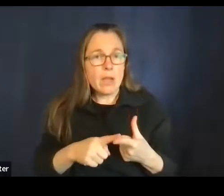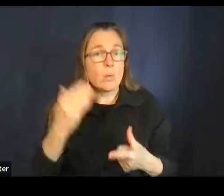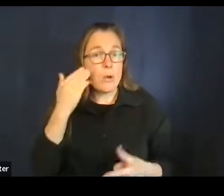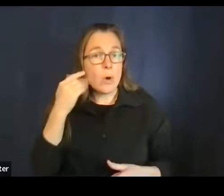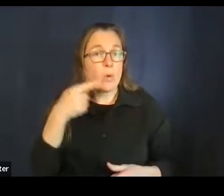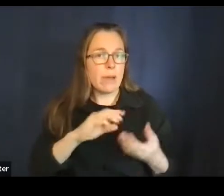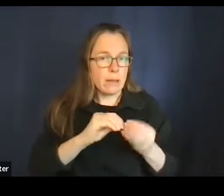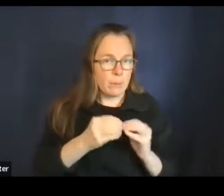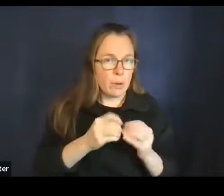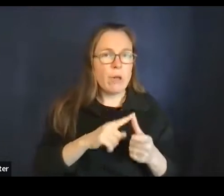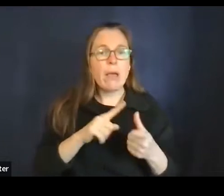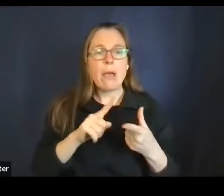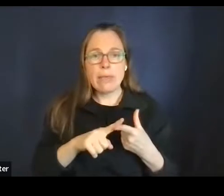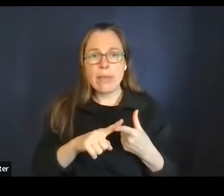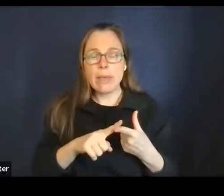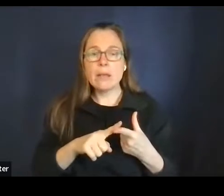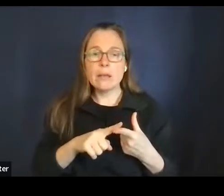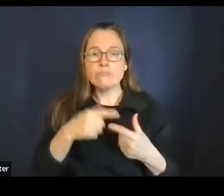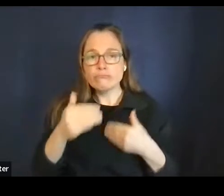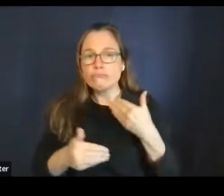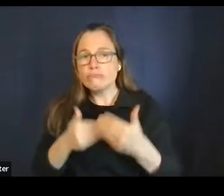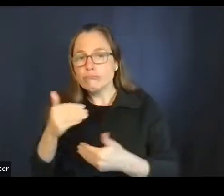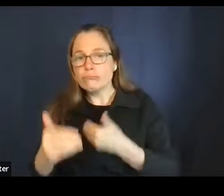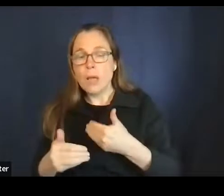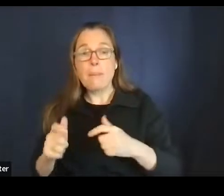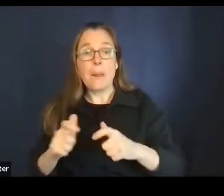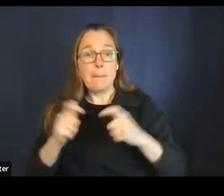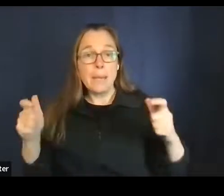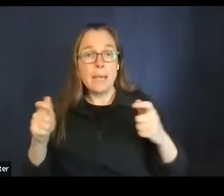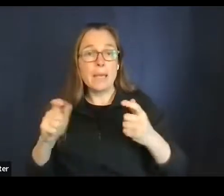The big fluctuation in costs is due to decisions